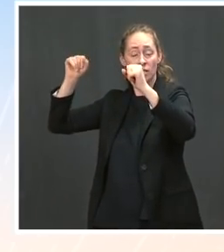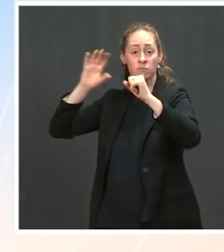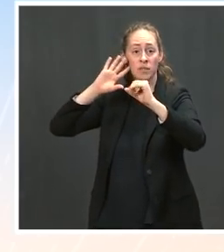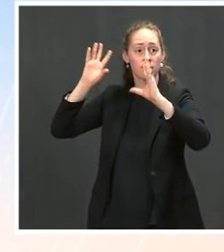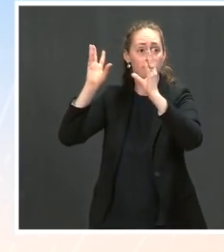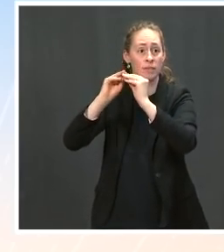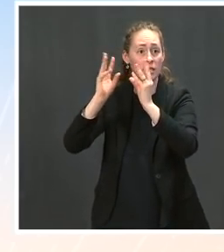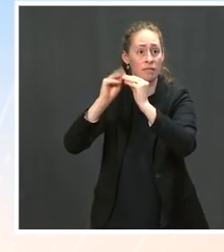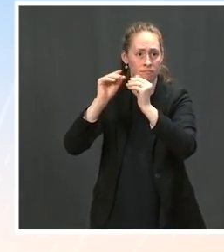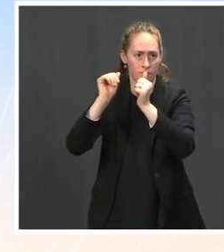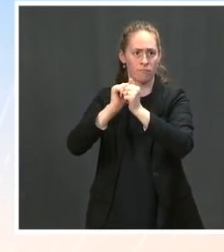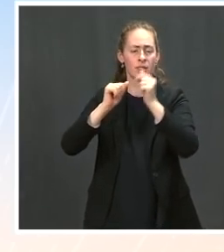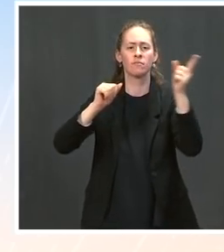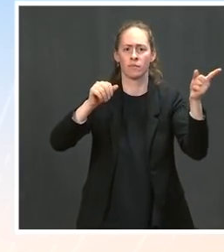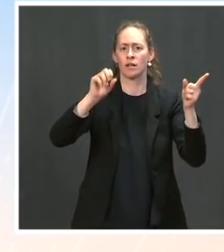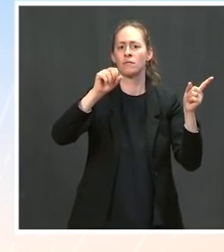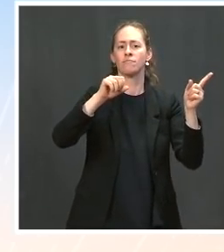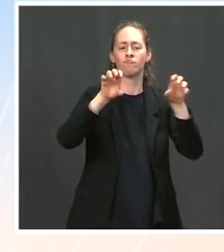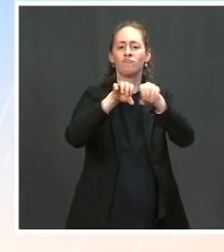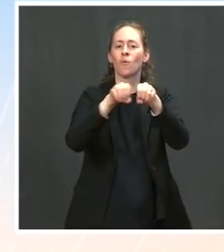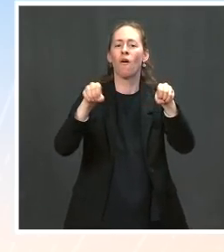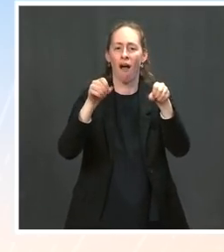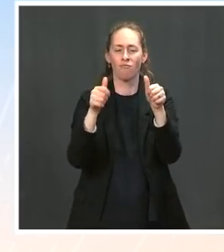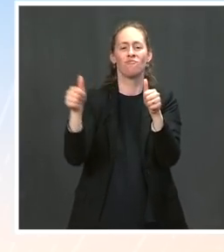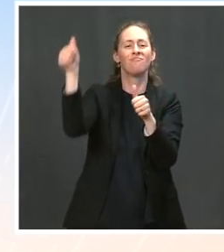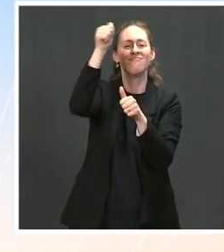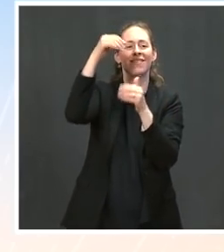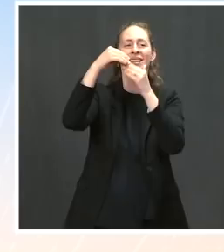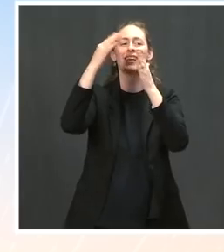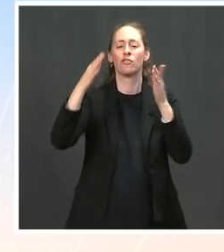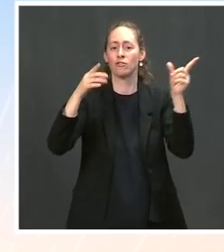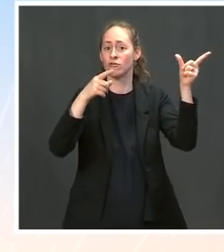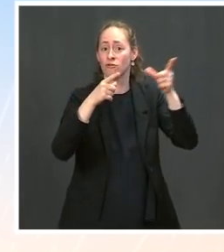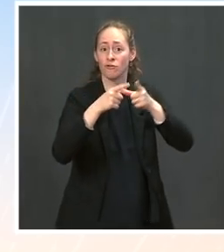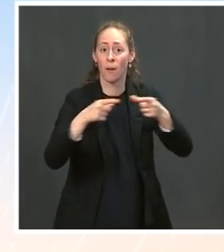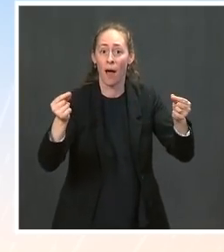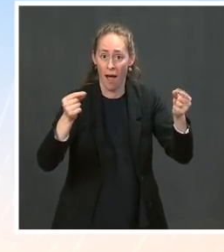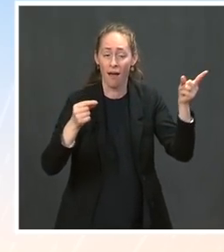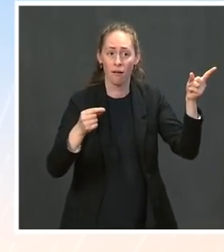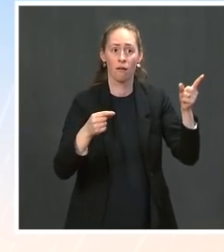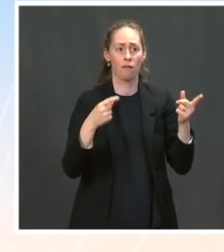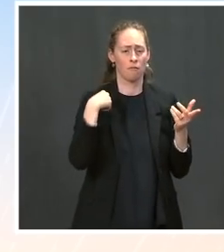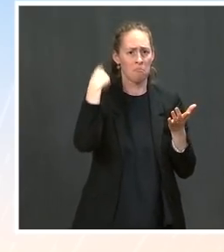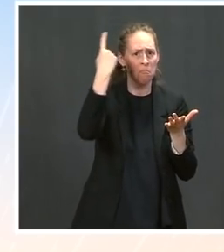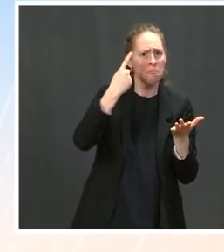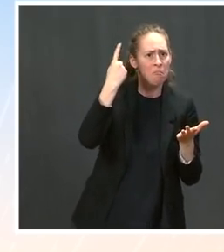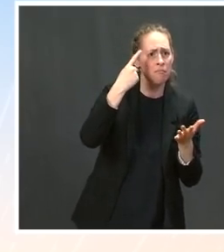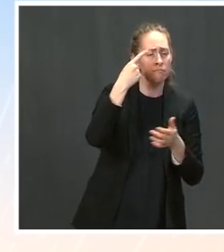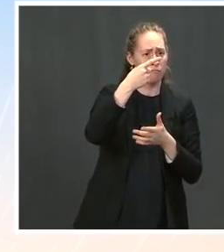did they talk about the Fukushima wastewater issue? What is the President's view on this issue?